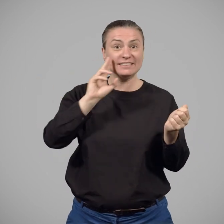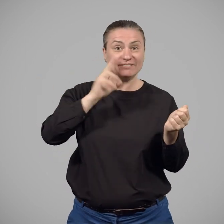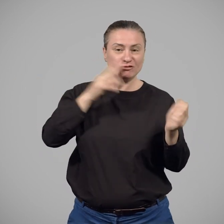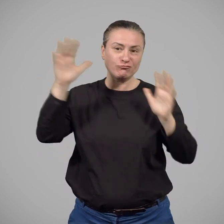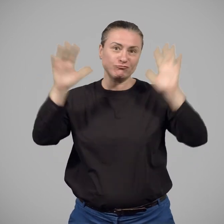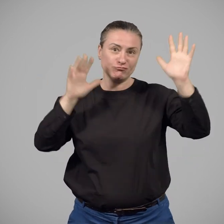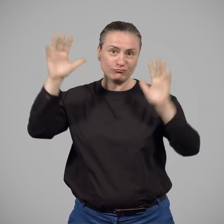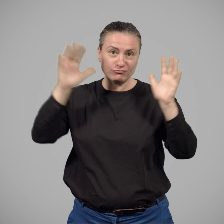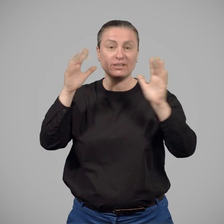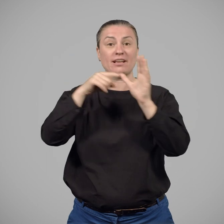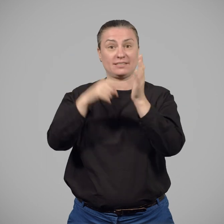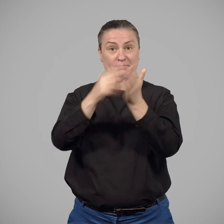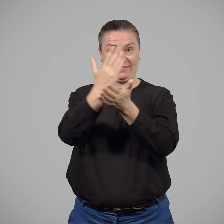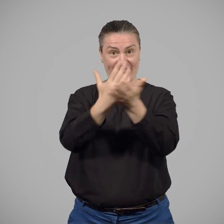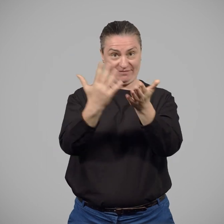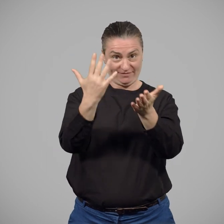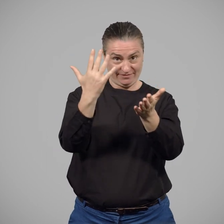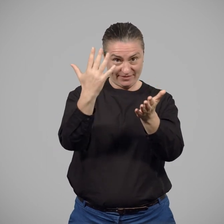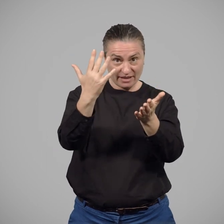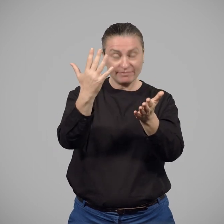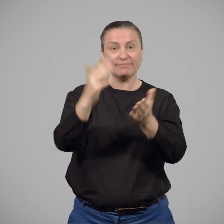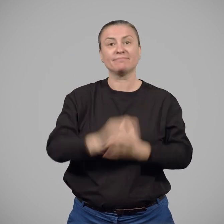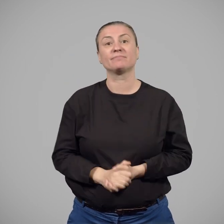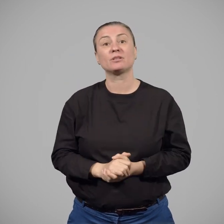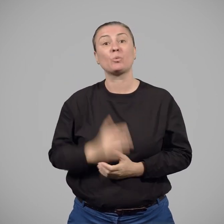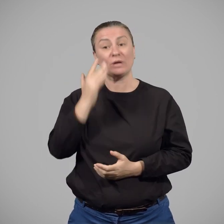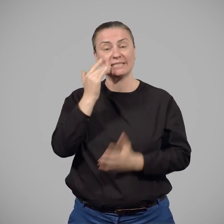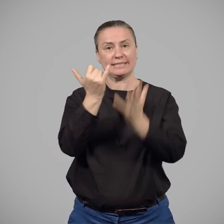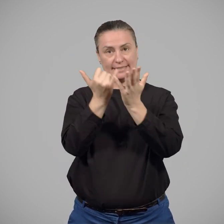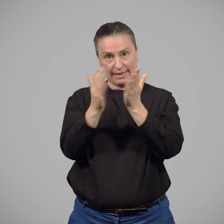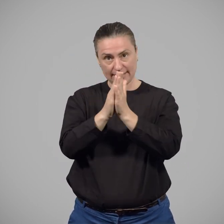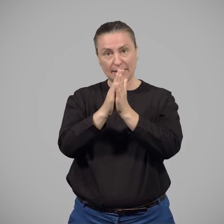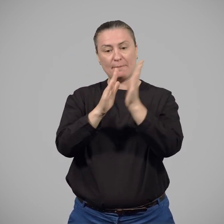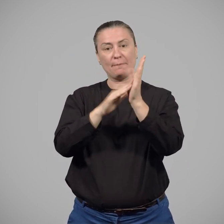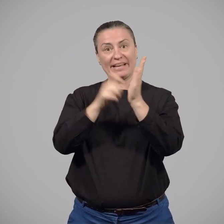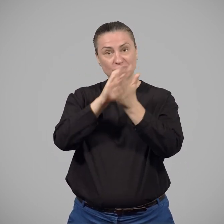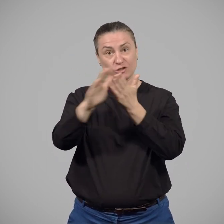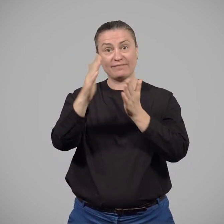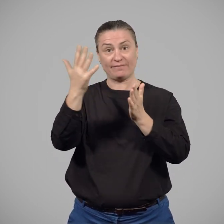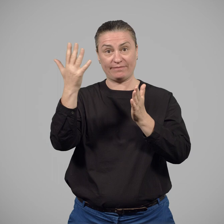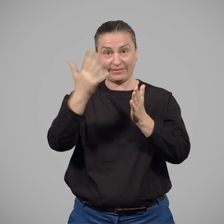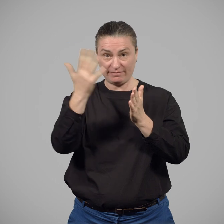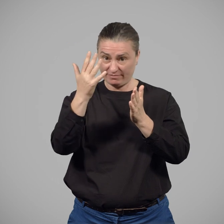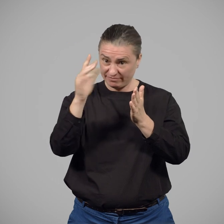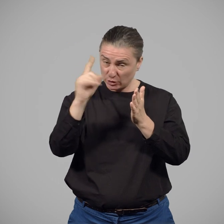concert with Deaf performers at 5:30pm on Sunday March 15.